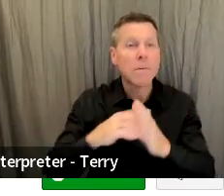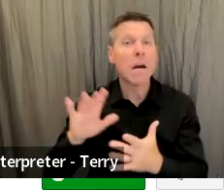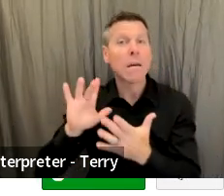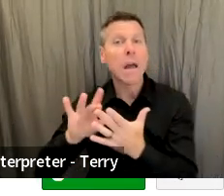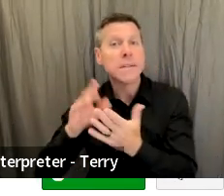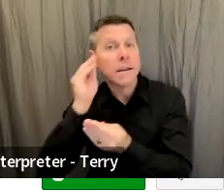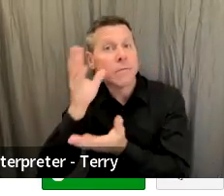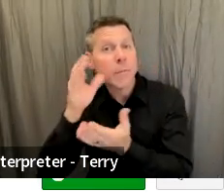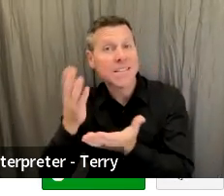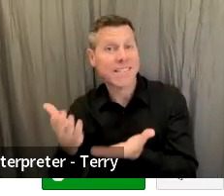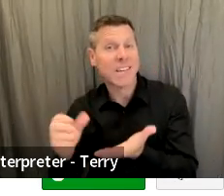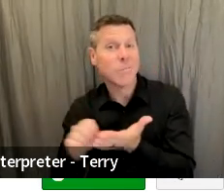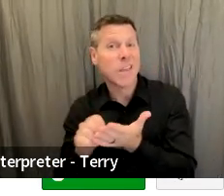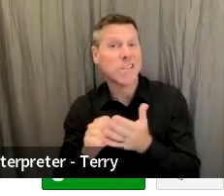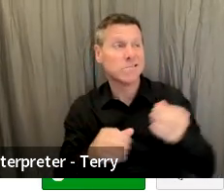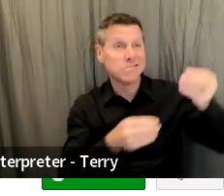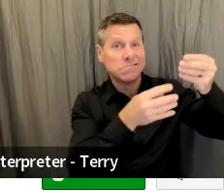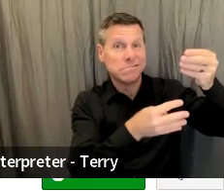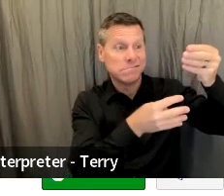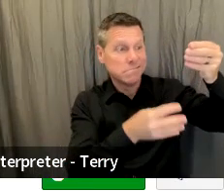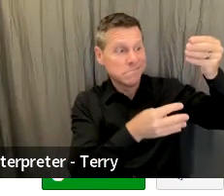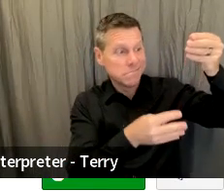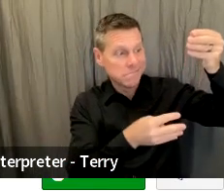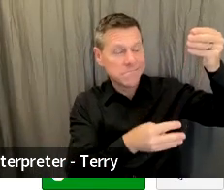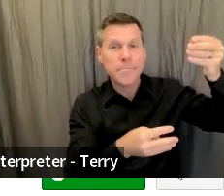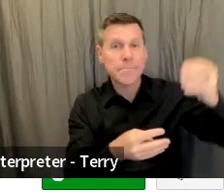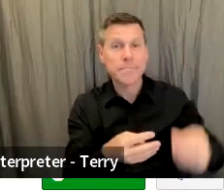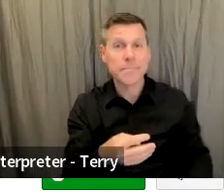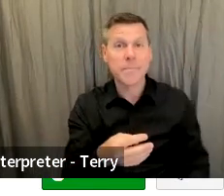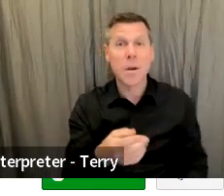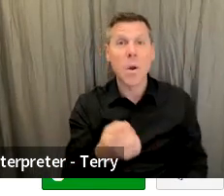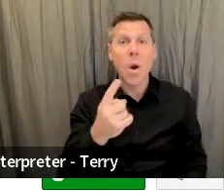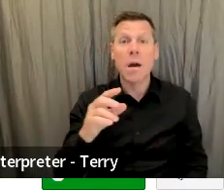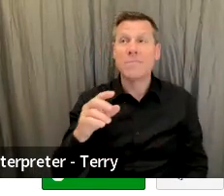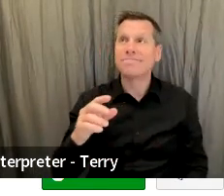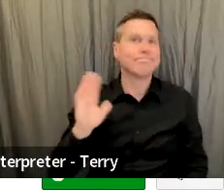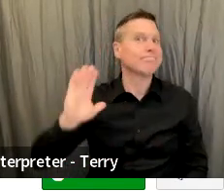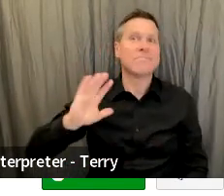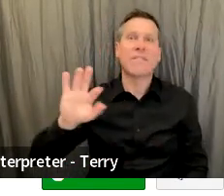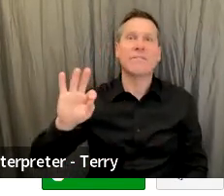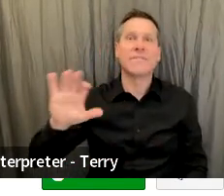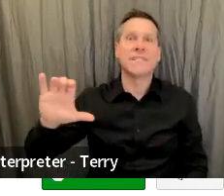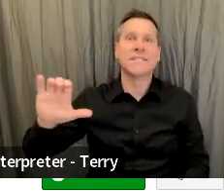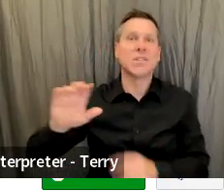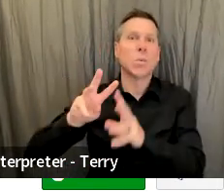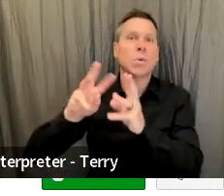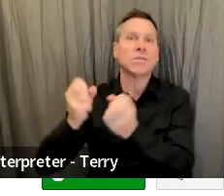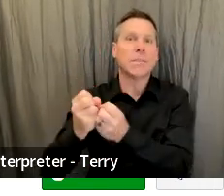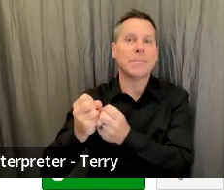And like, for example, one of my first FCC workshops, Sally taught me how to make a button for campus